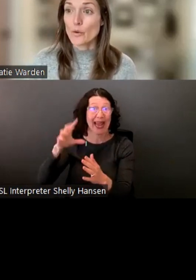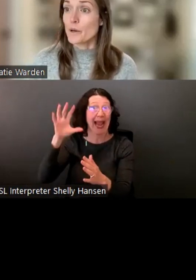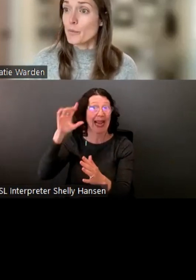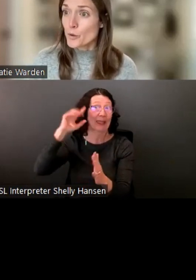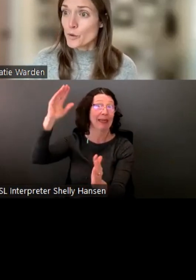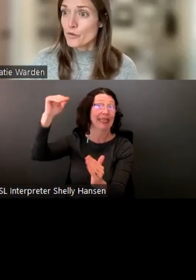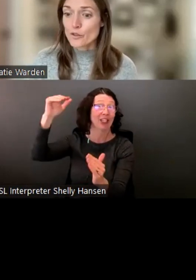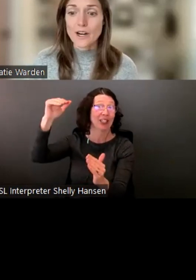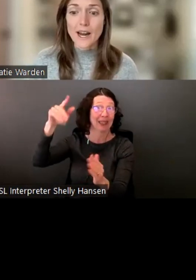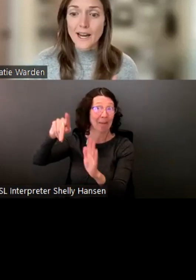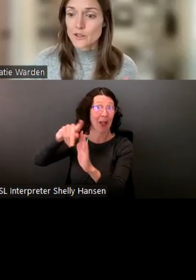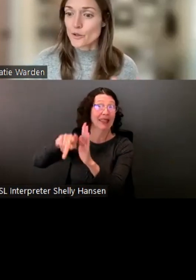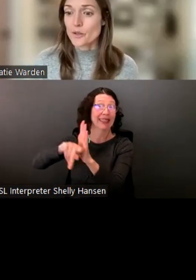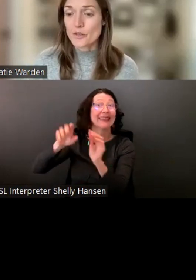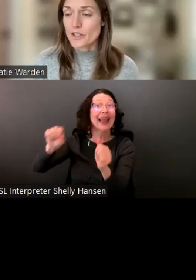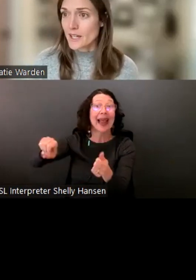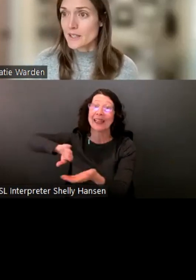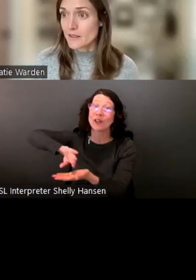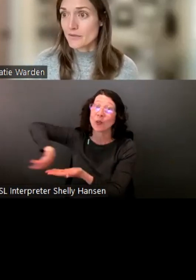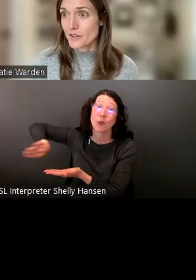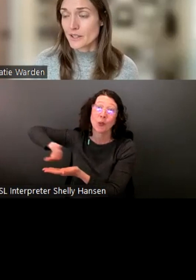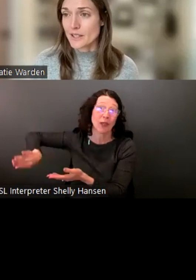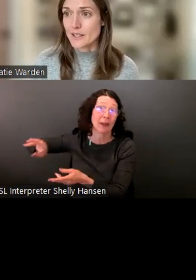When we move or act or communicate differently